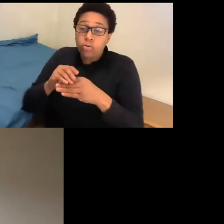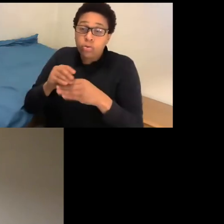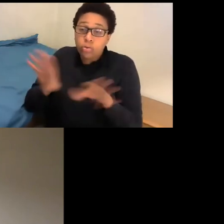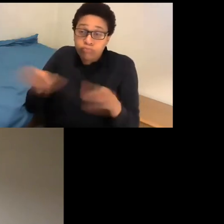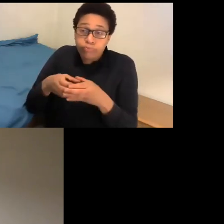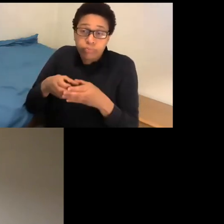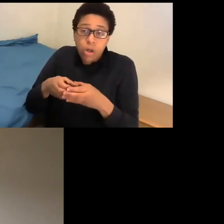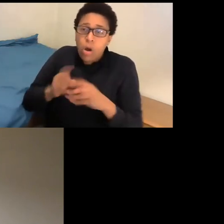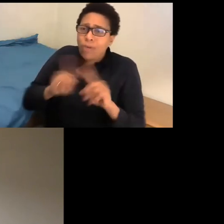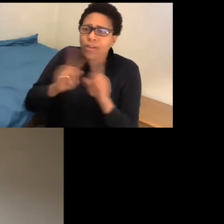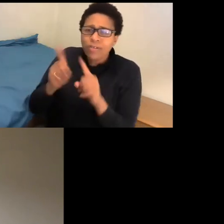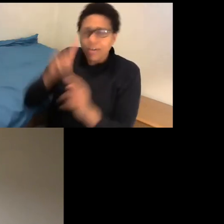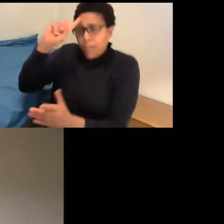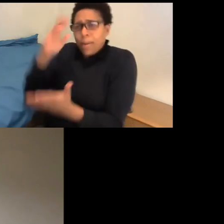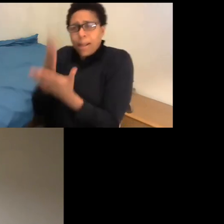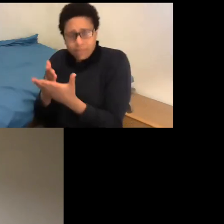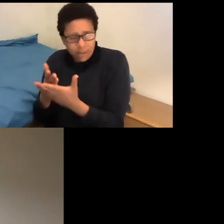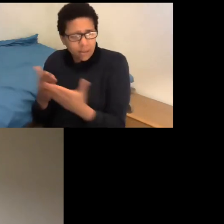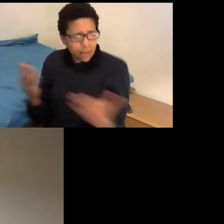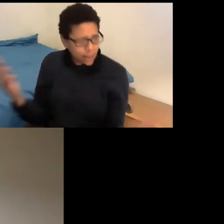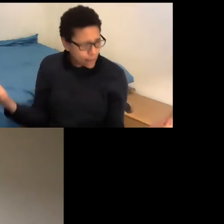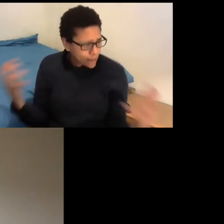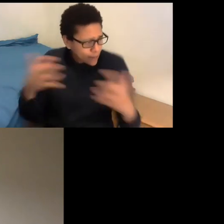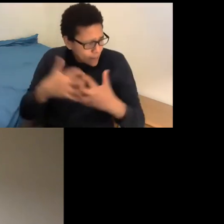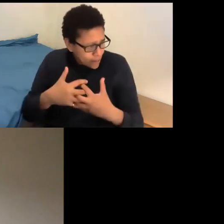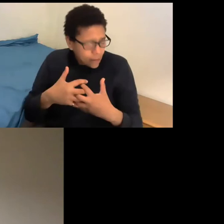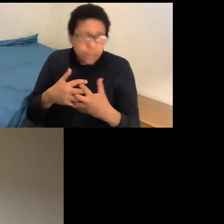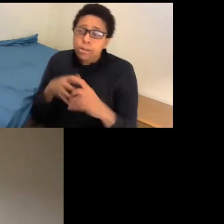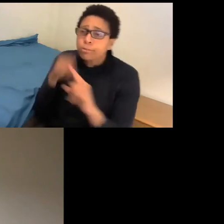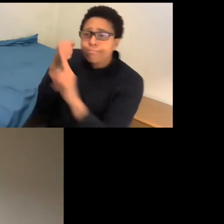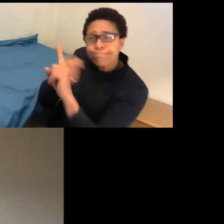to take climate action. And so we're gonna think about building